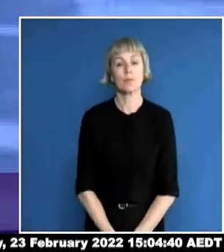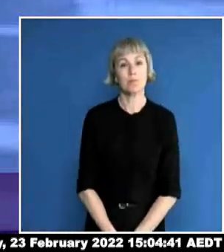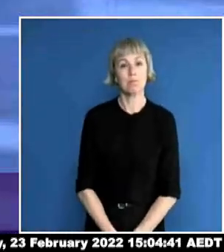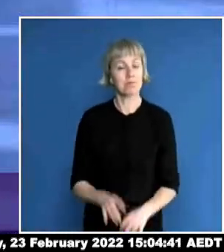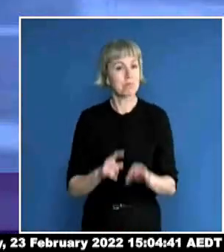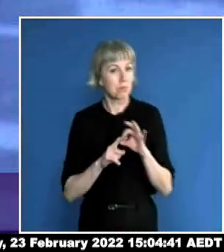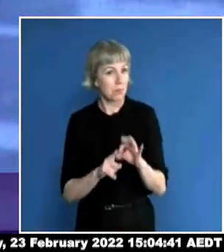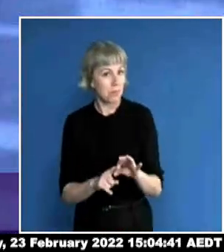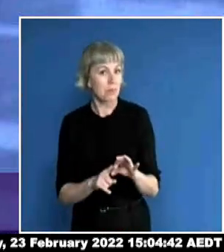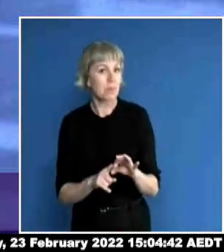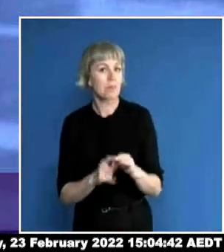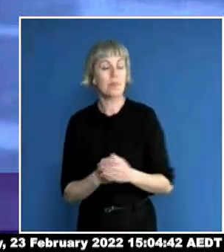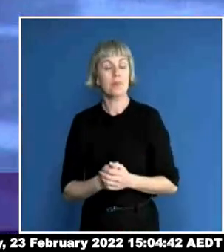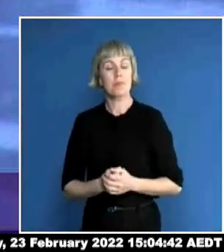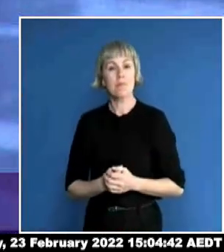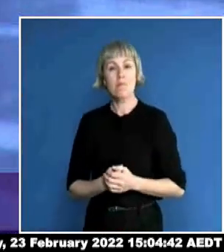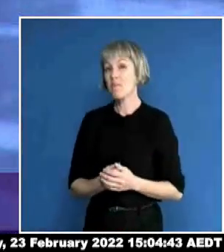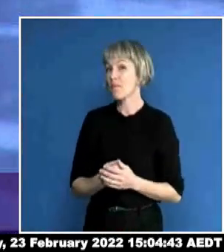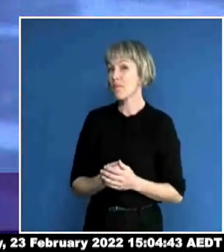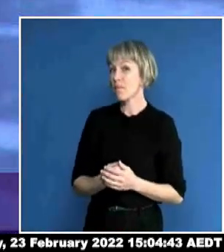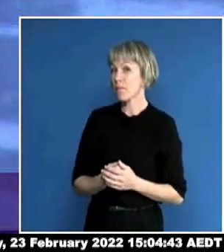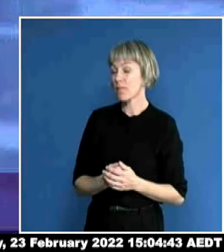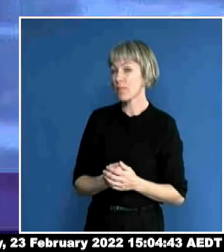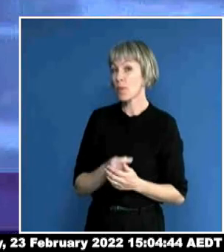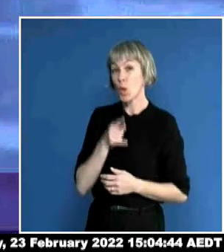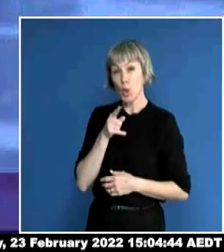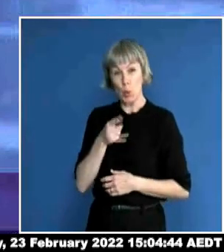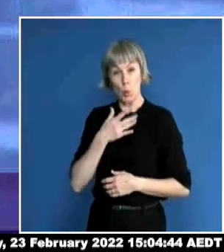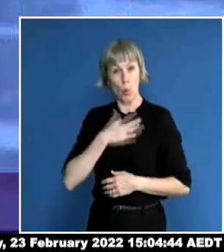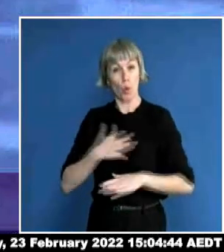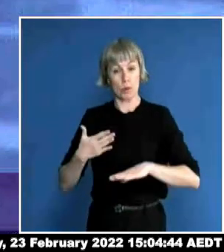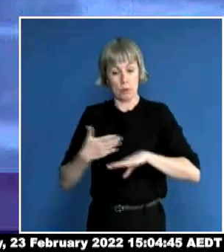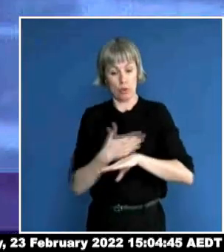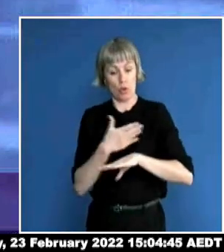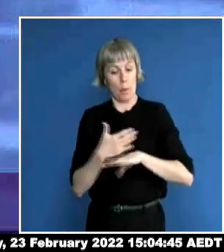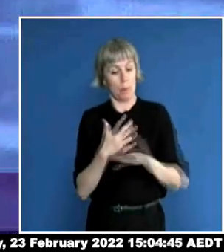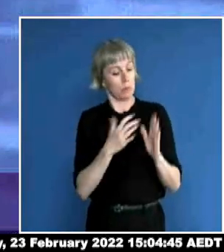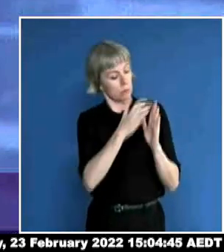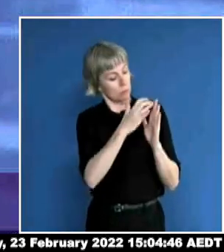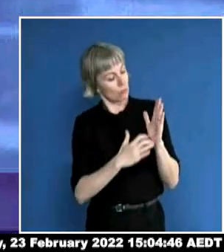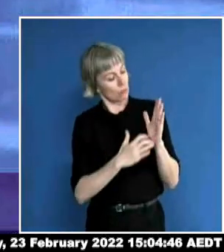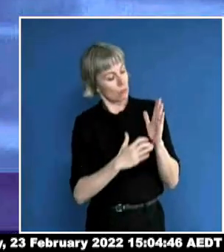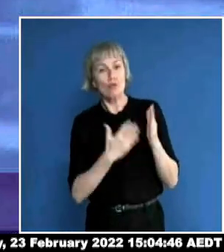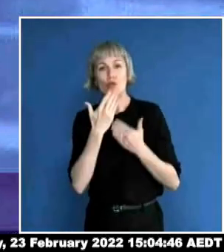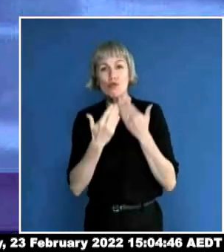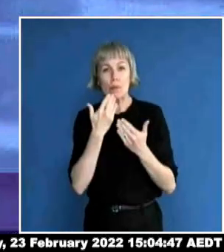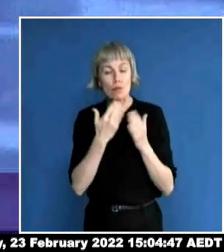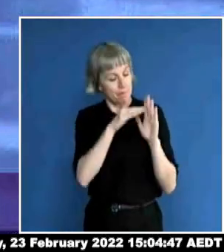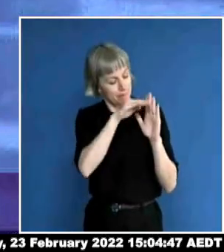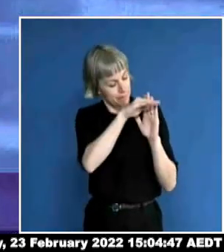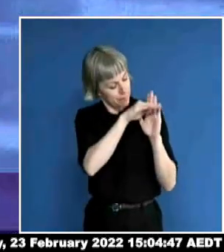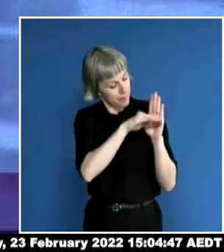defined position description. And you deal with this in your statement from paragraph 83 onwards.